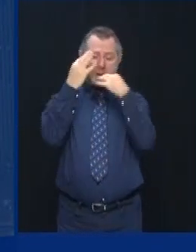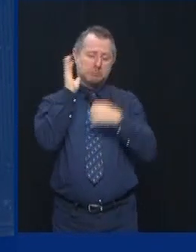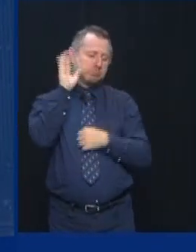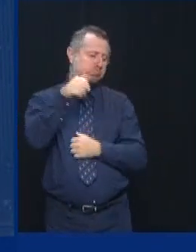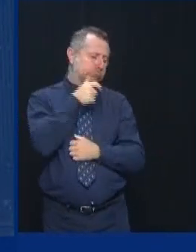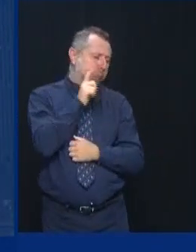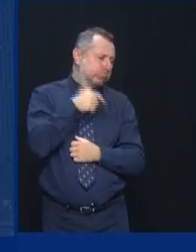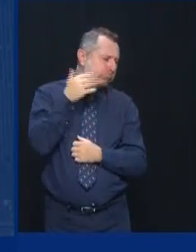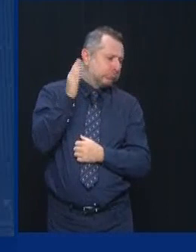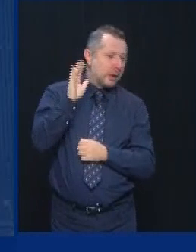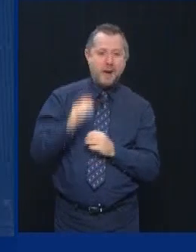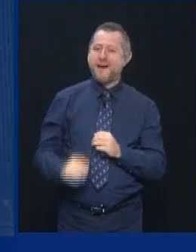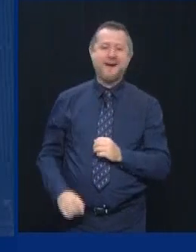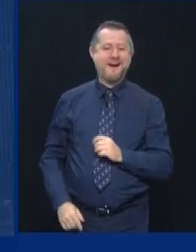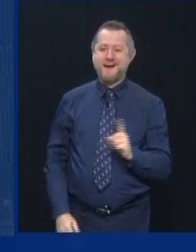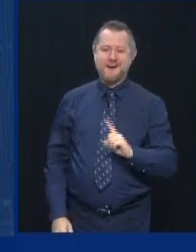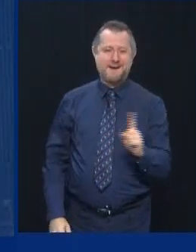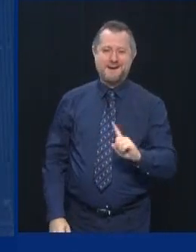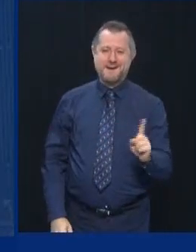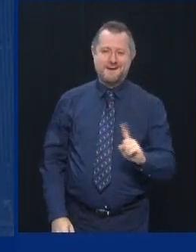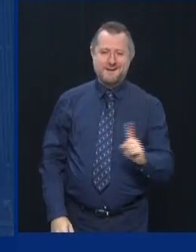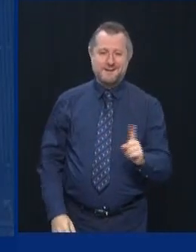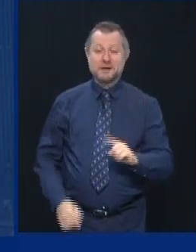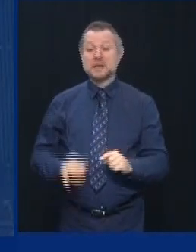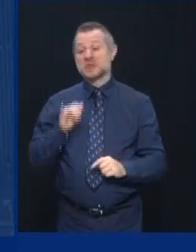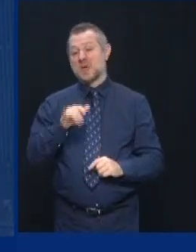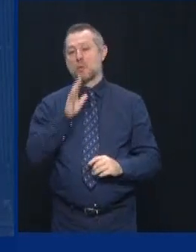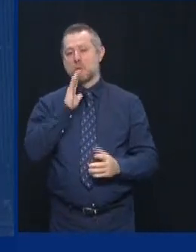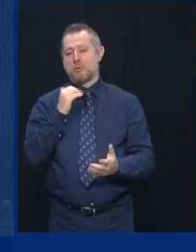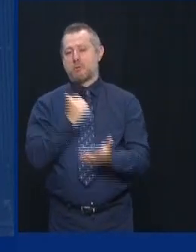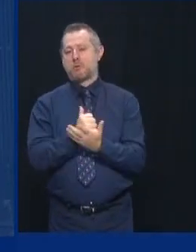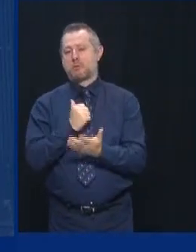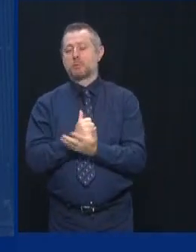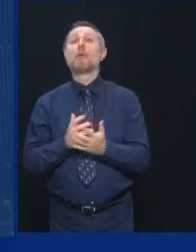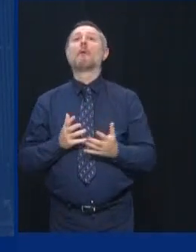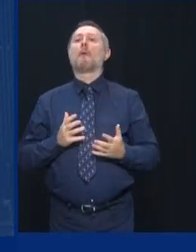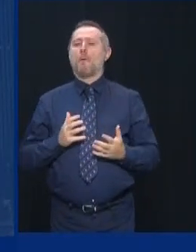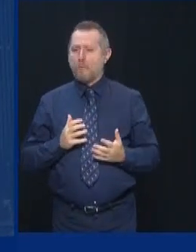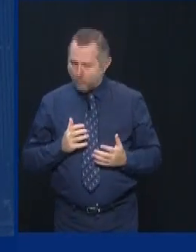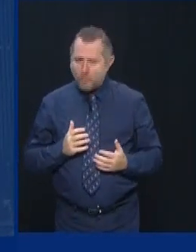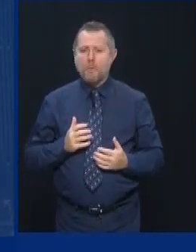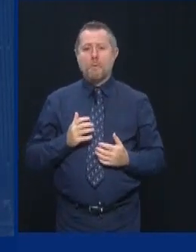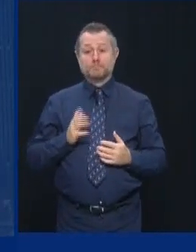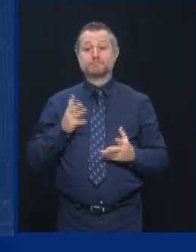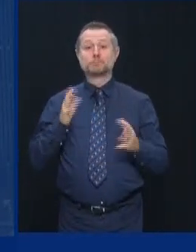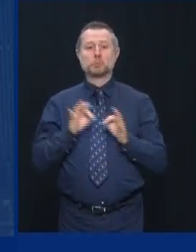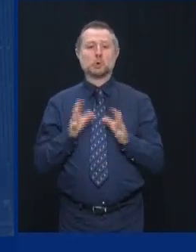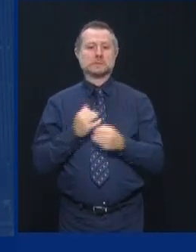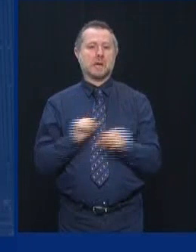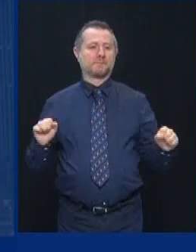AND ENFORCEMENT, ENFORCEMENT, THAT'S SO HARSH, ENFORCEMENT. YEAH. IT'S NOT.